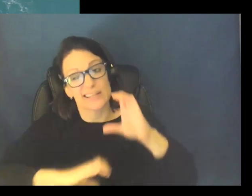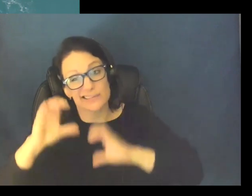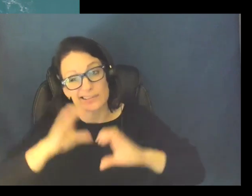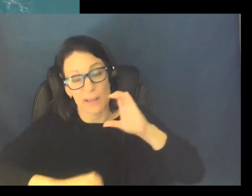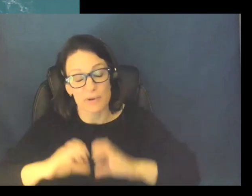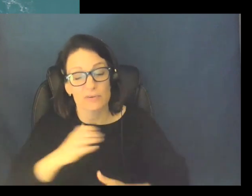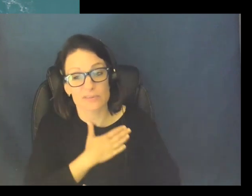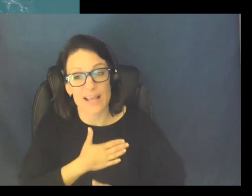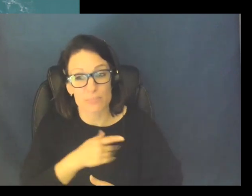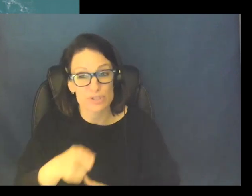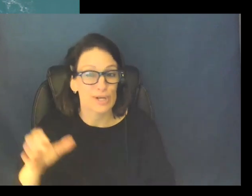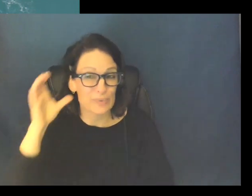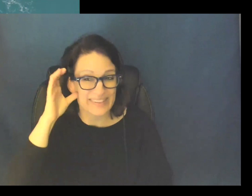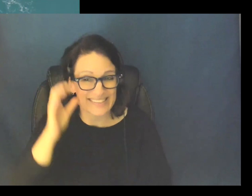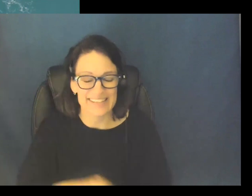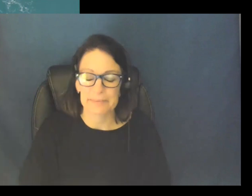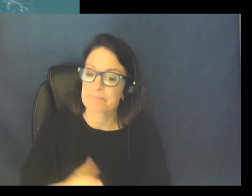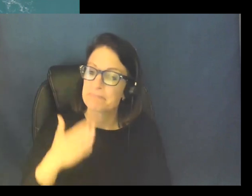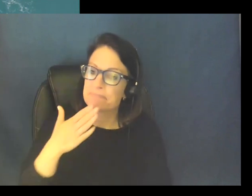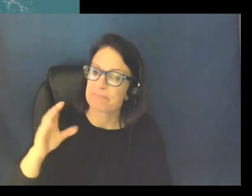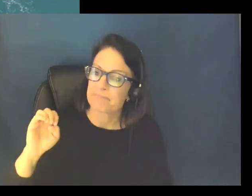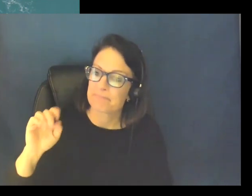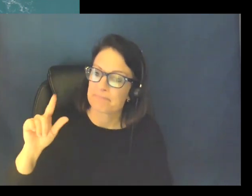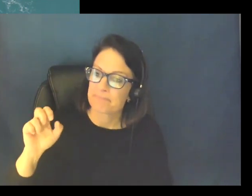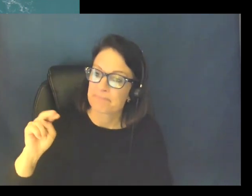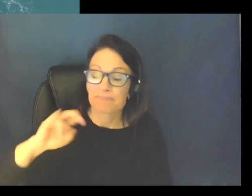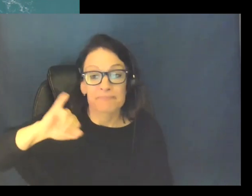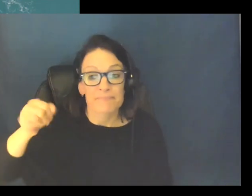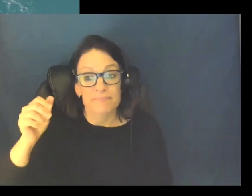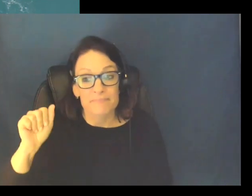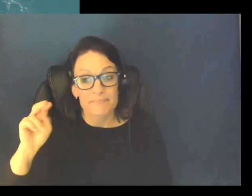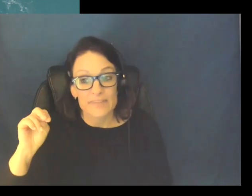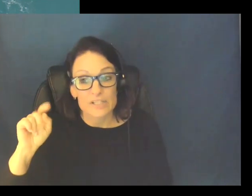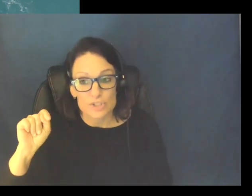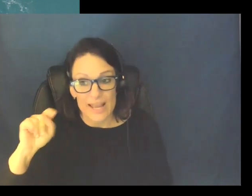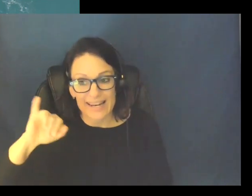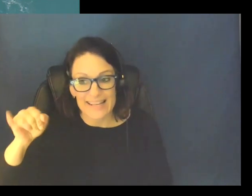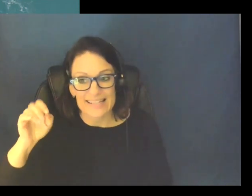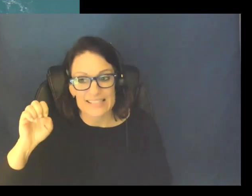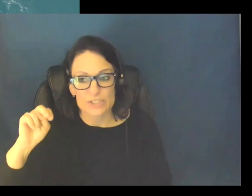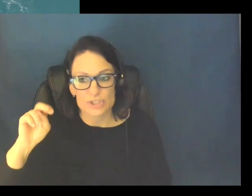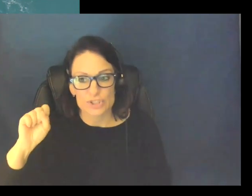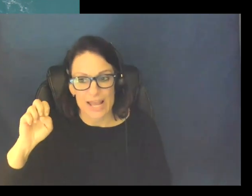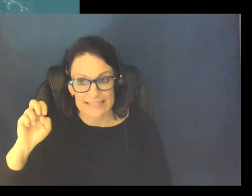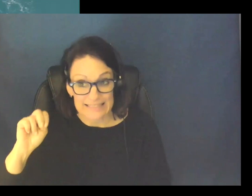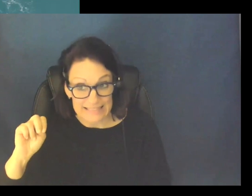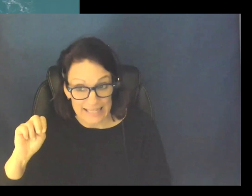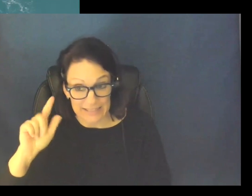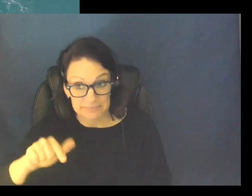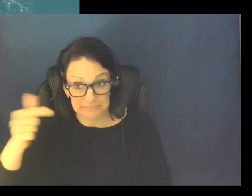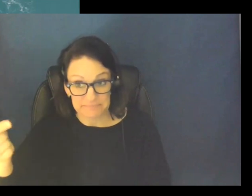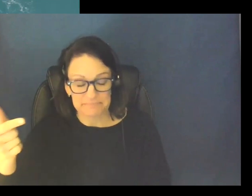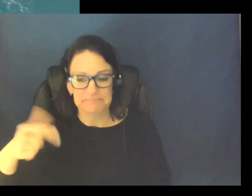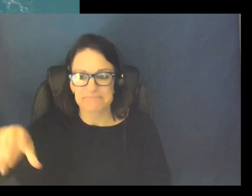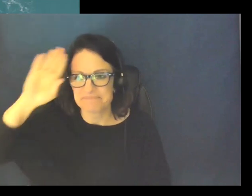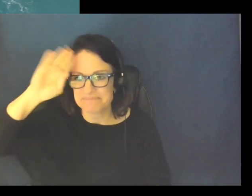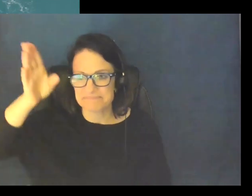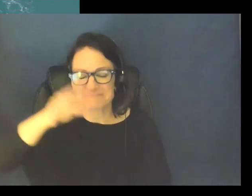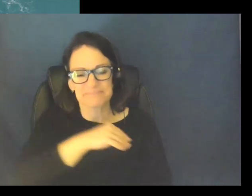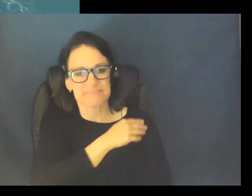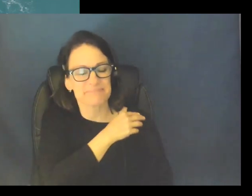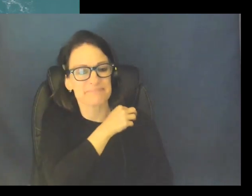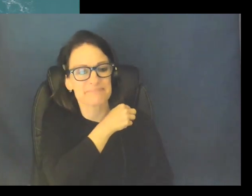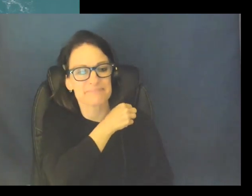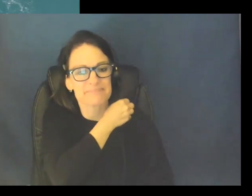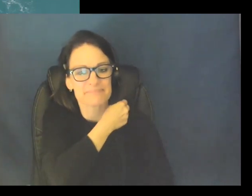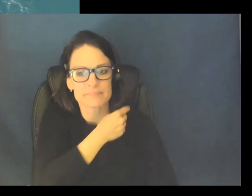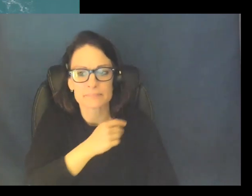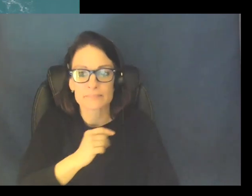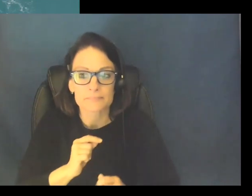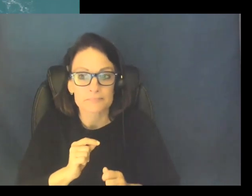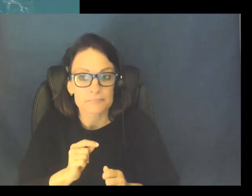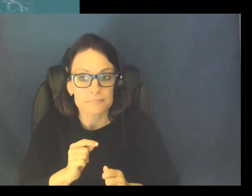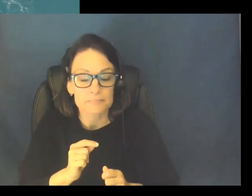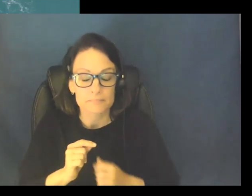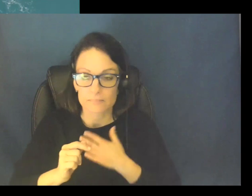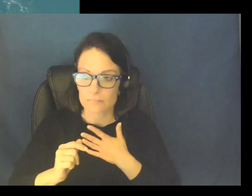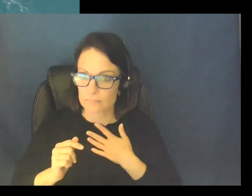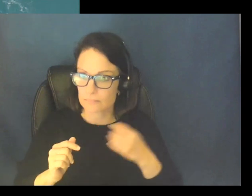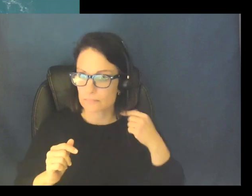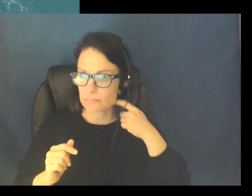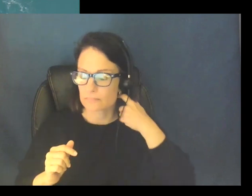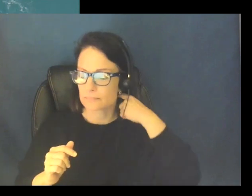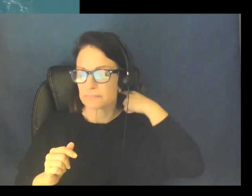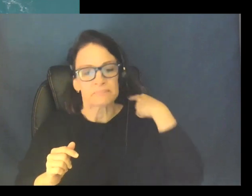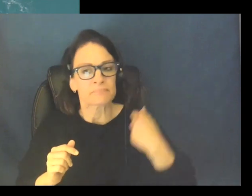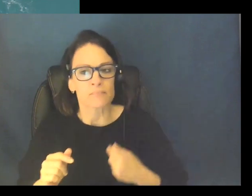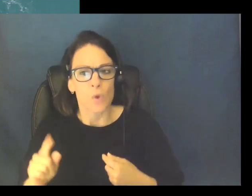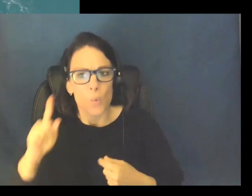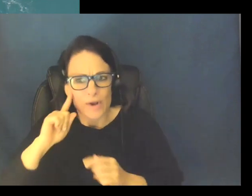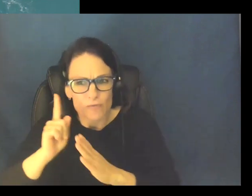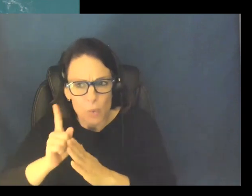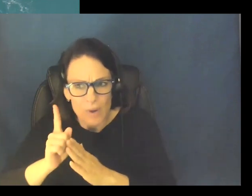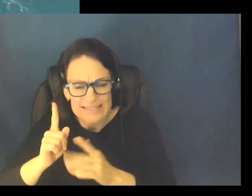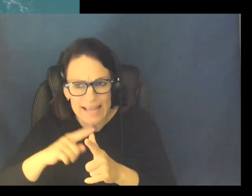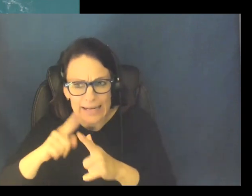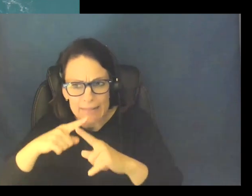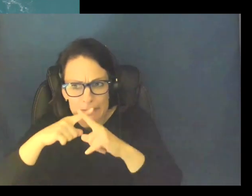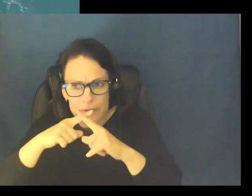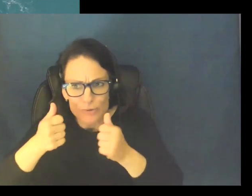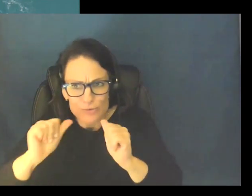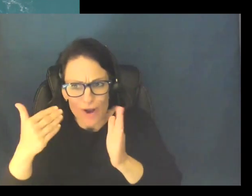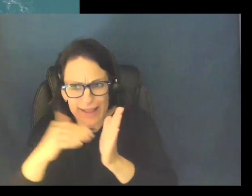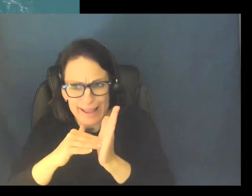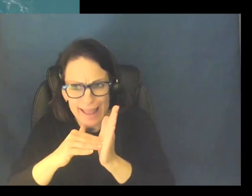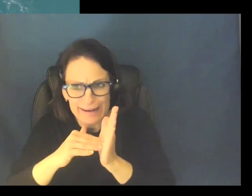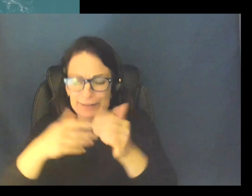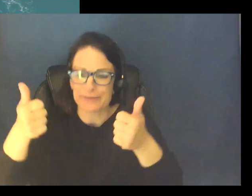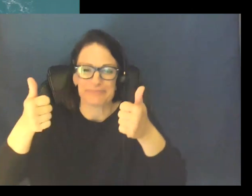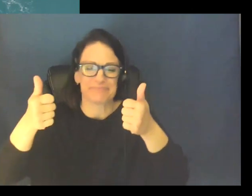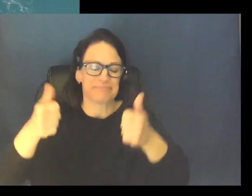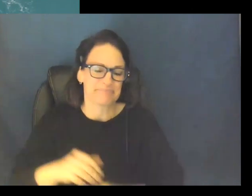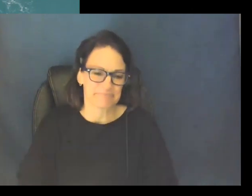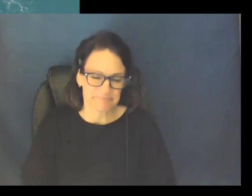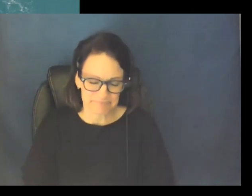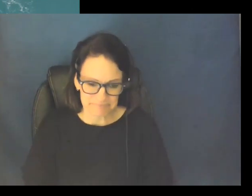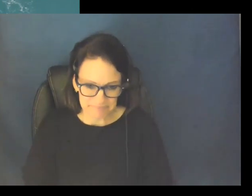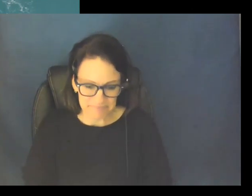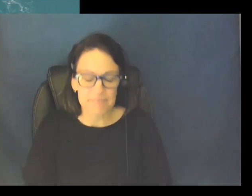We ask all commenters to speak slowly so that interpreters are able to keep up. And just a reminder that all the comments are going to be treated equally, whether you present them orally here, or whether you -- whether you give them in writing.